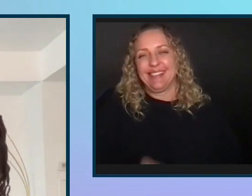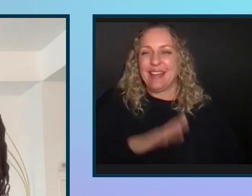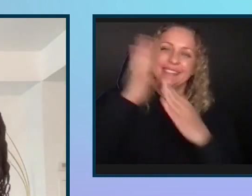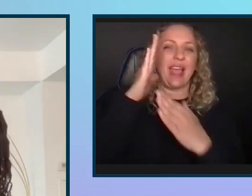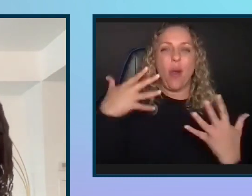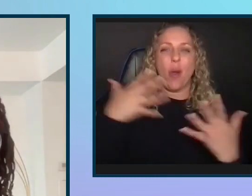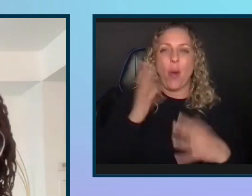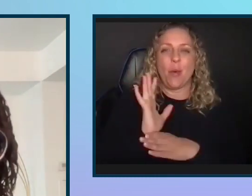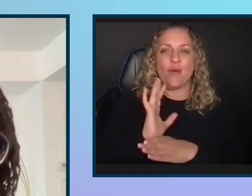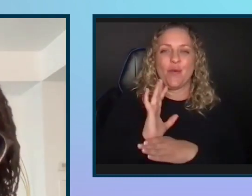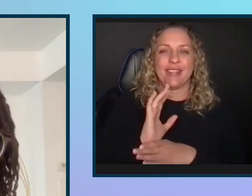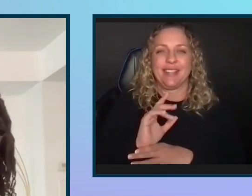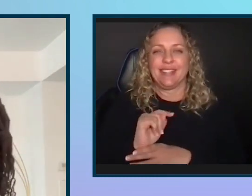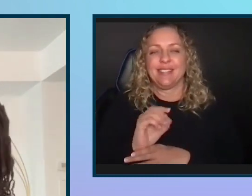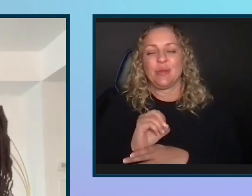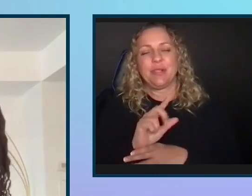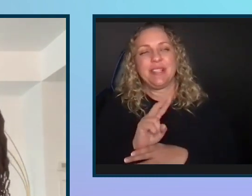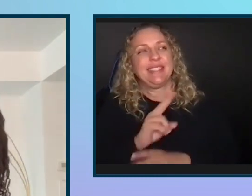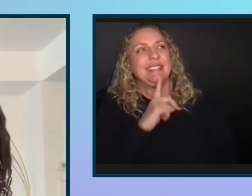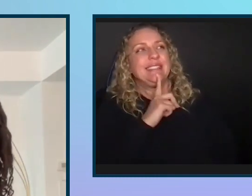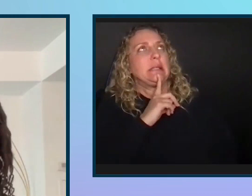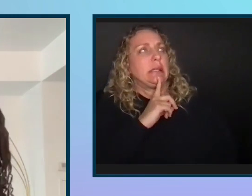I dunno if I could like choose one necessarily,